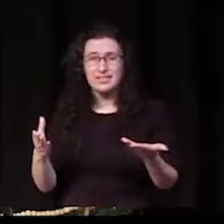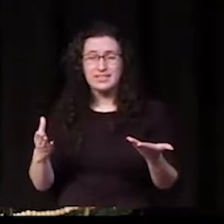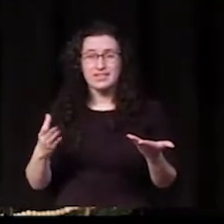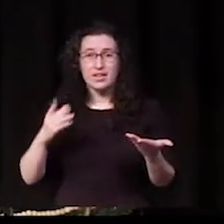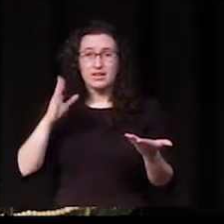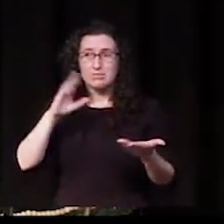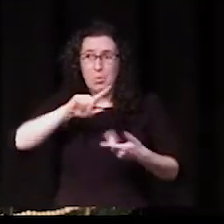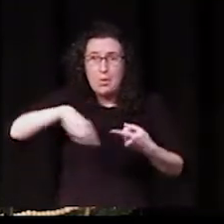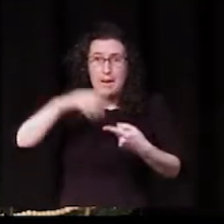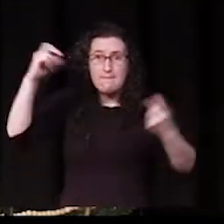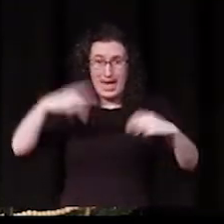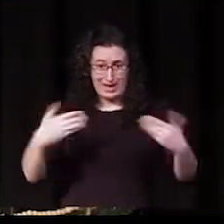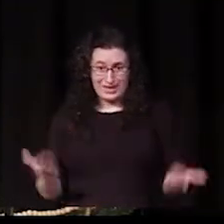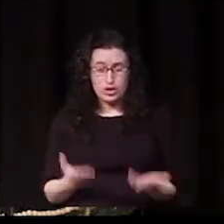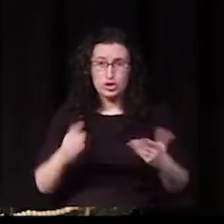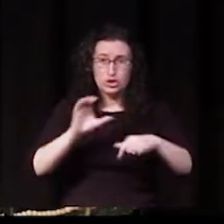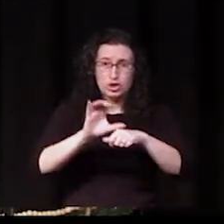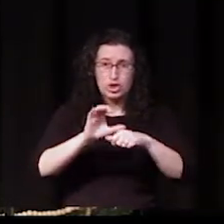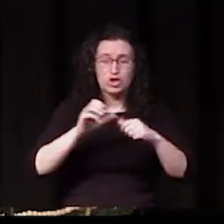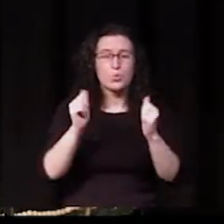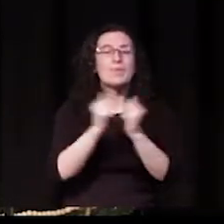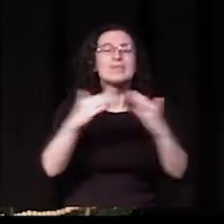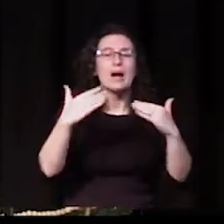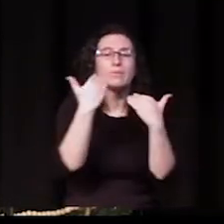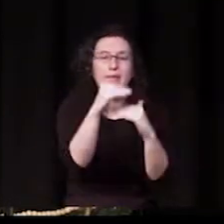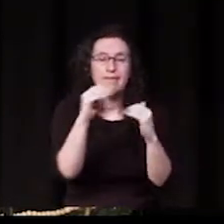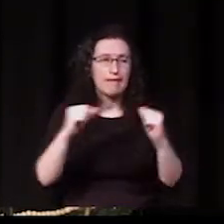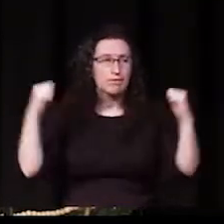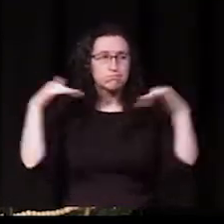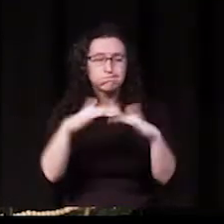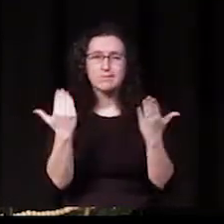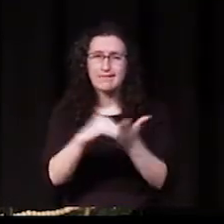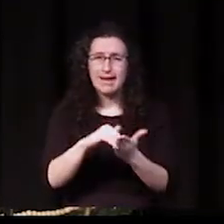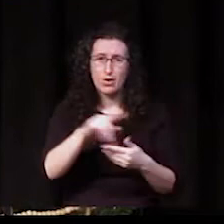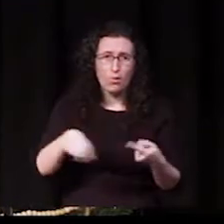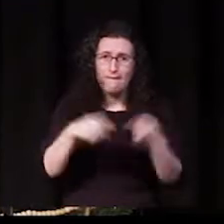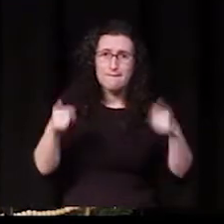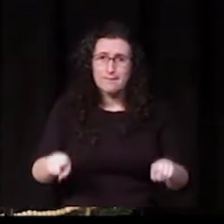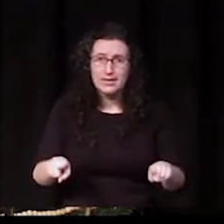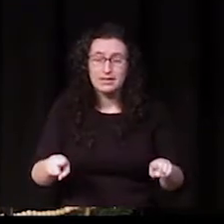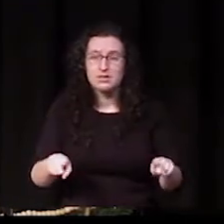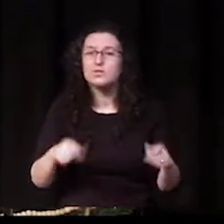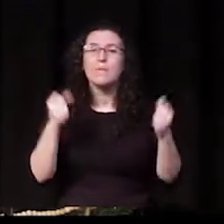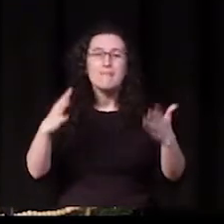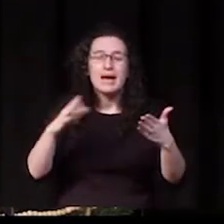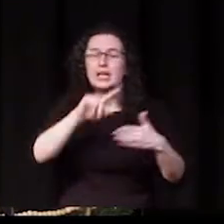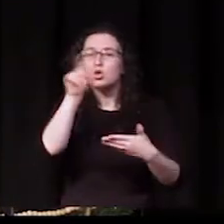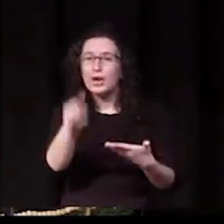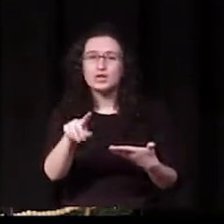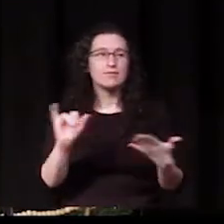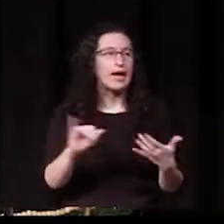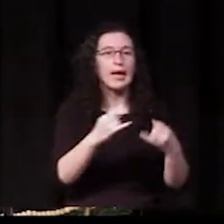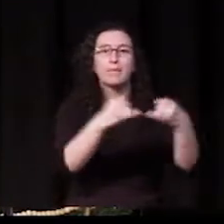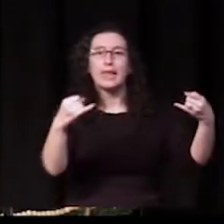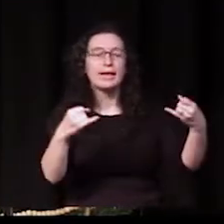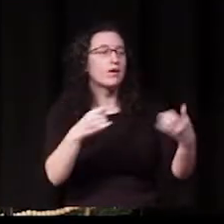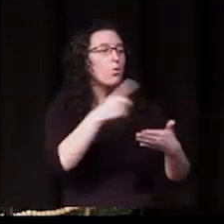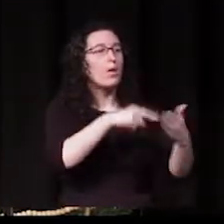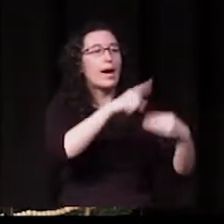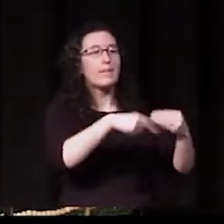worshiping together without any limitations? There are so many questions. You could fill in the blank, what will happen about,